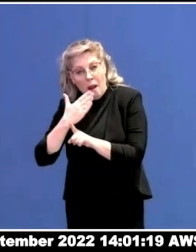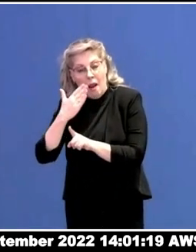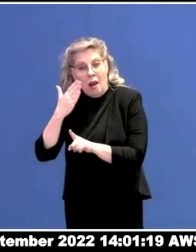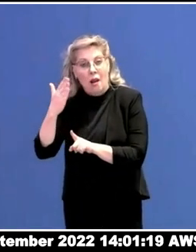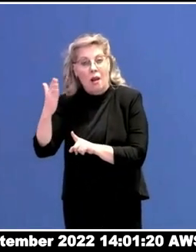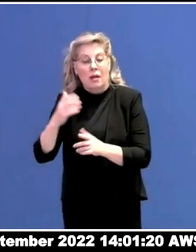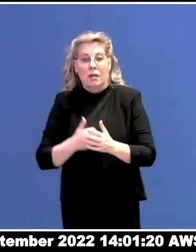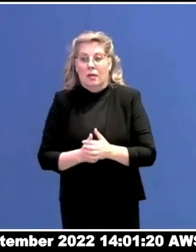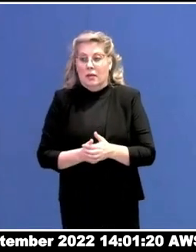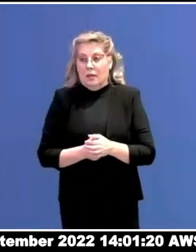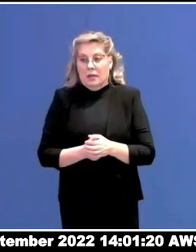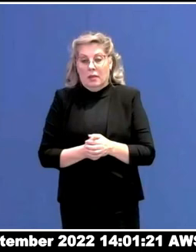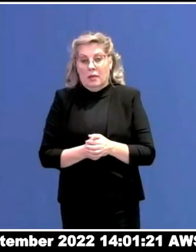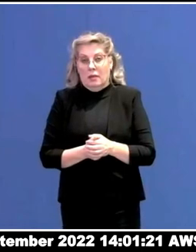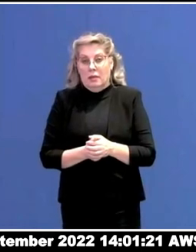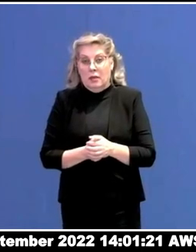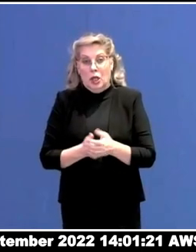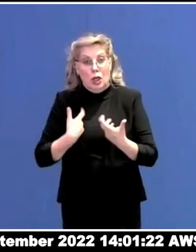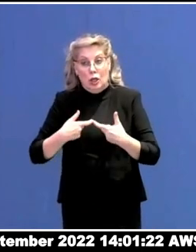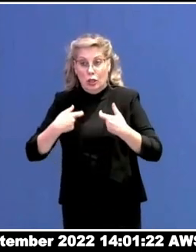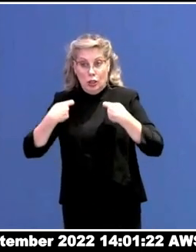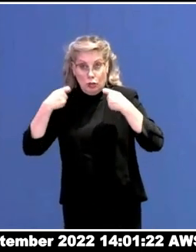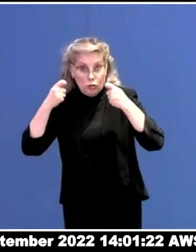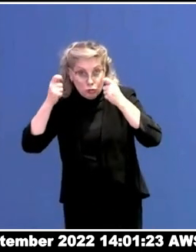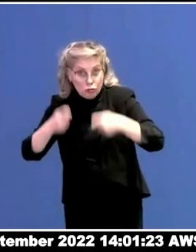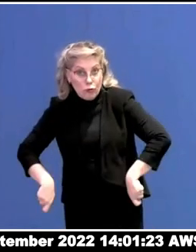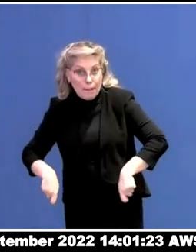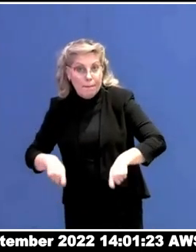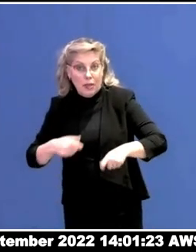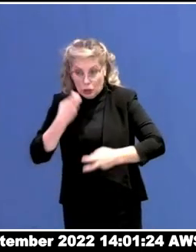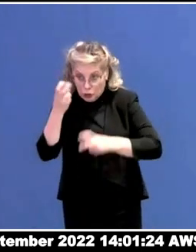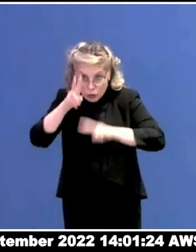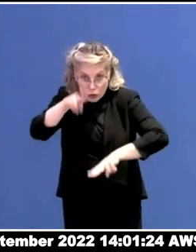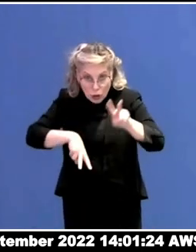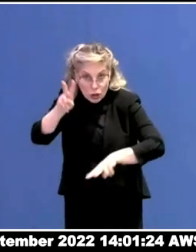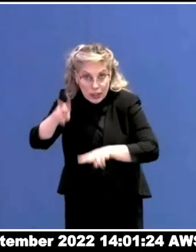So, strip searching. The use of restraints, chemical and mechanical restraints.